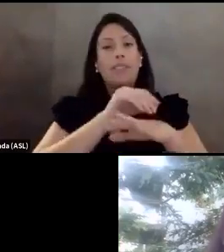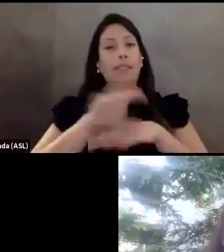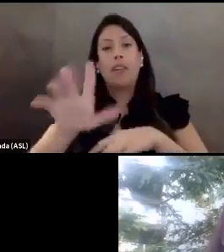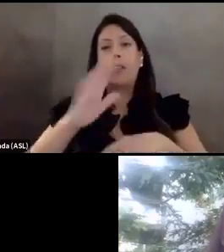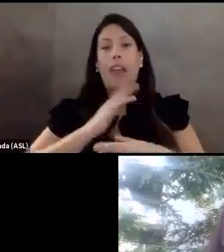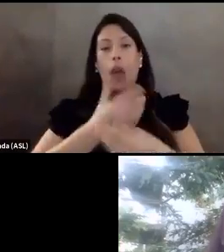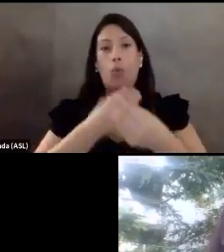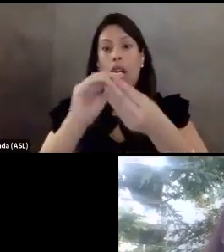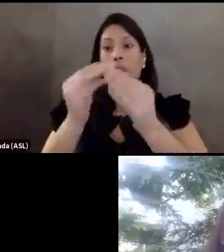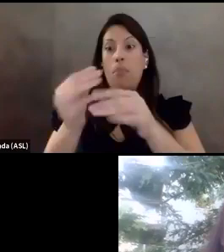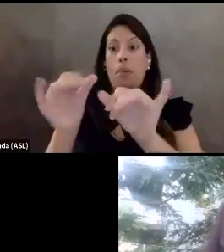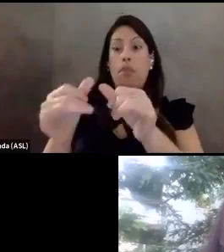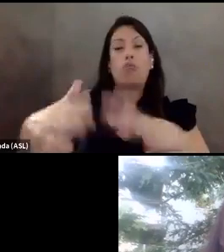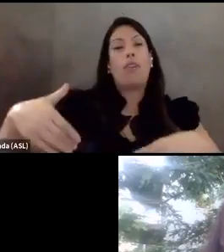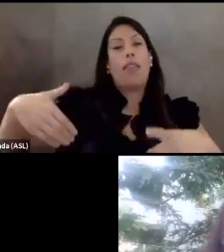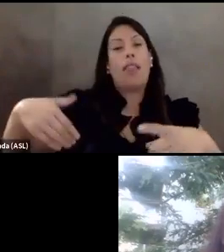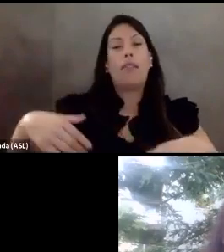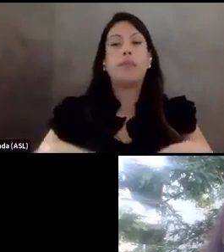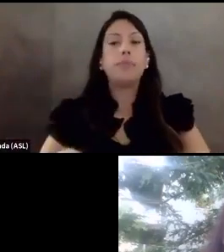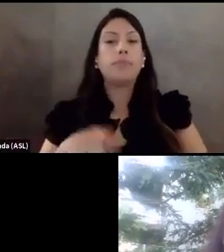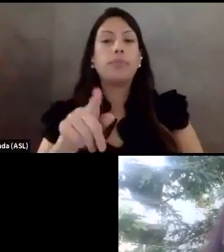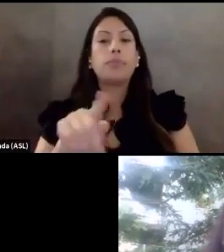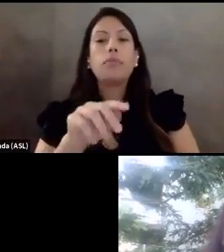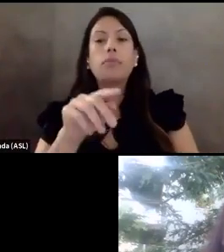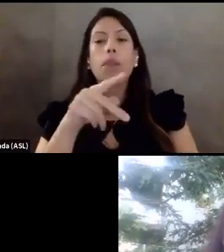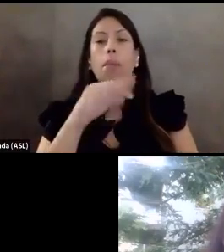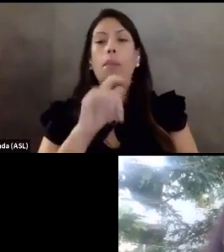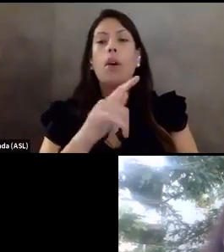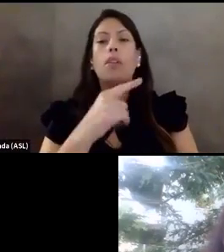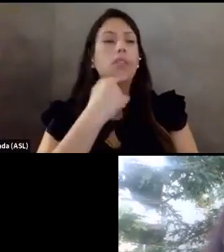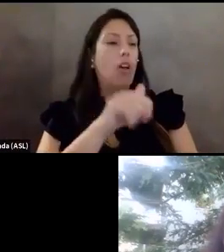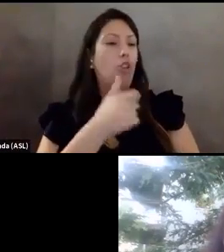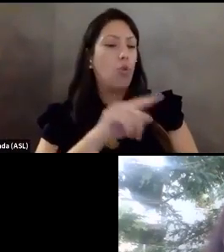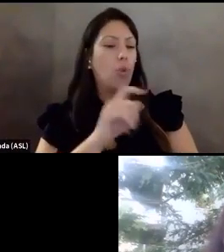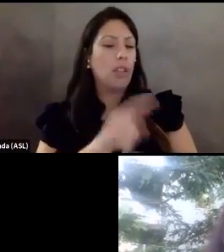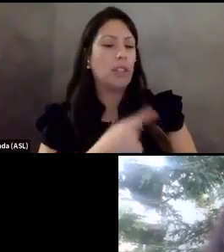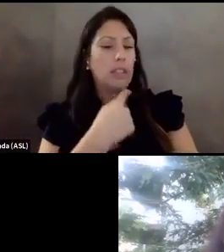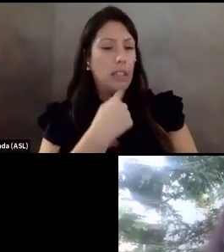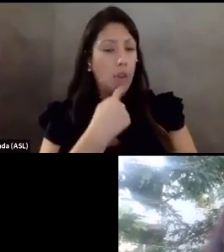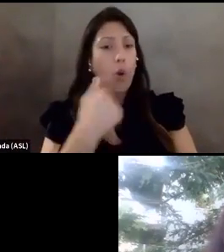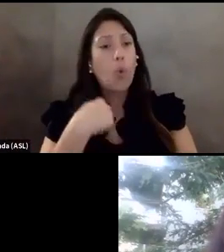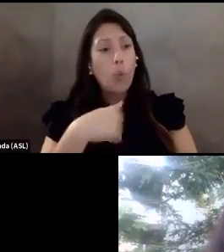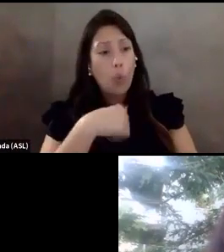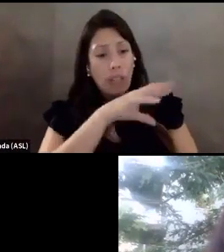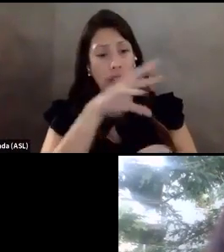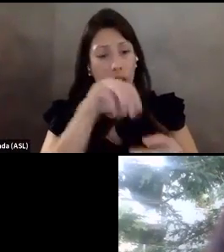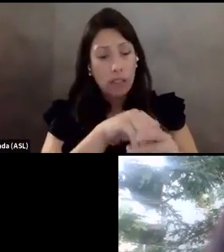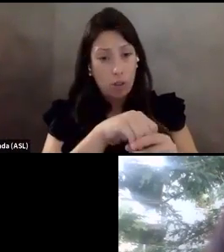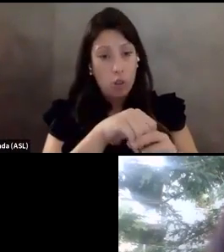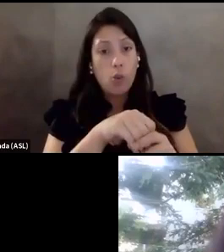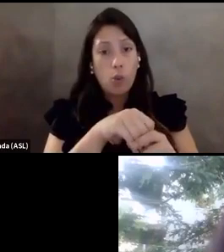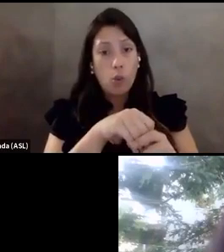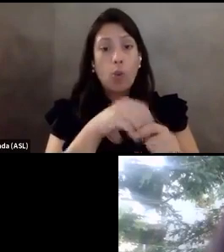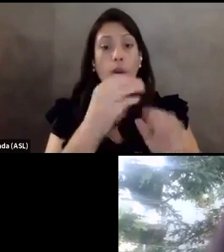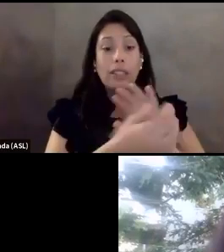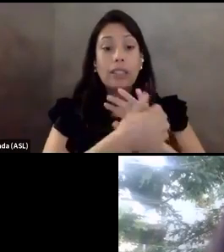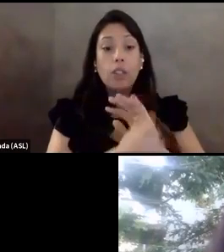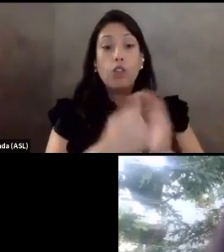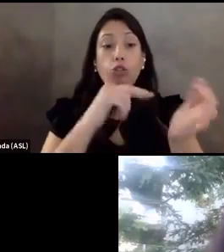which related to Martin's question earlier, are we including the Sneve skilled nursing facility numbers in our community count?